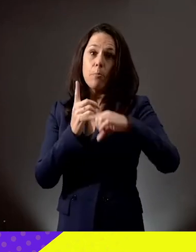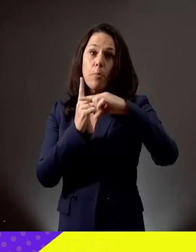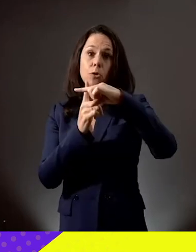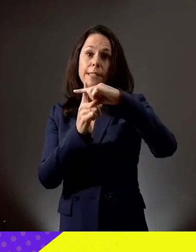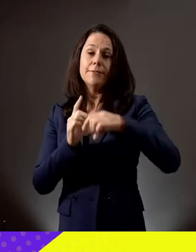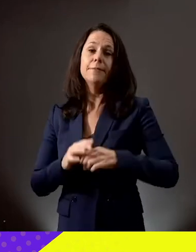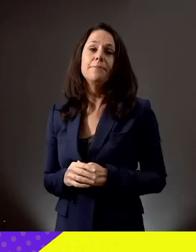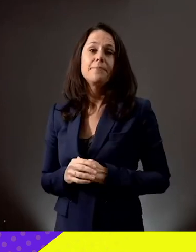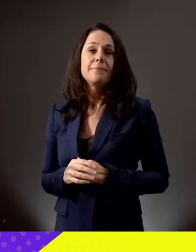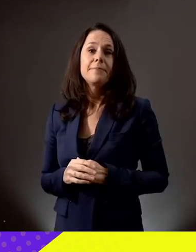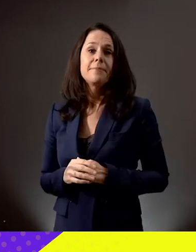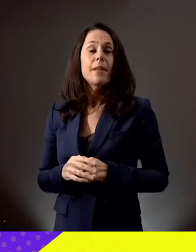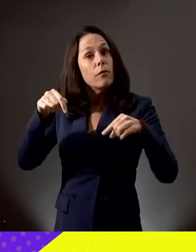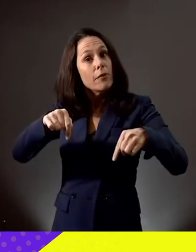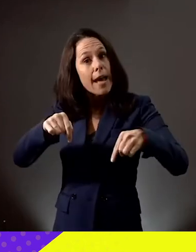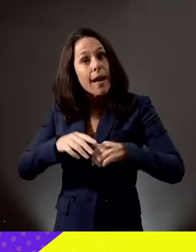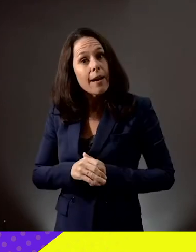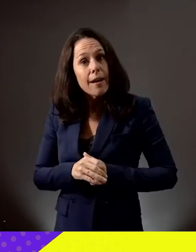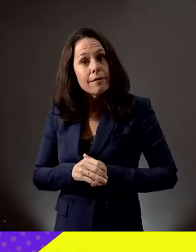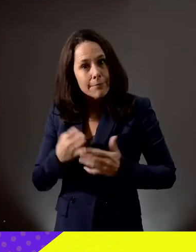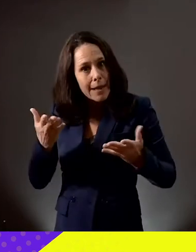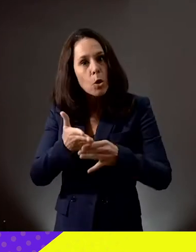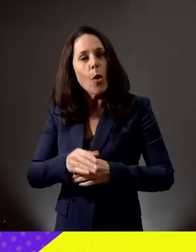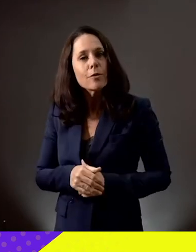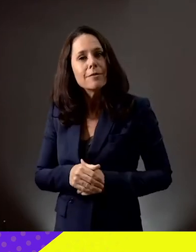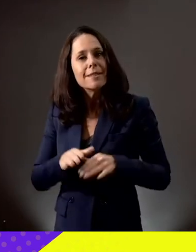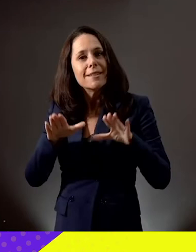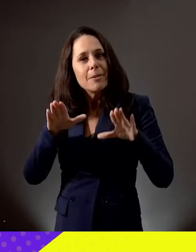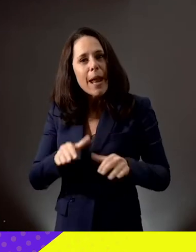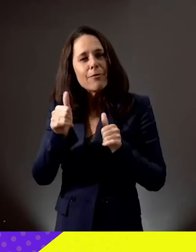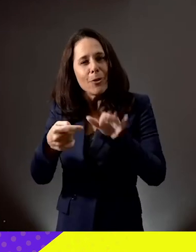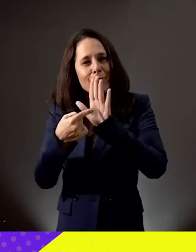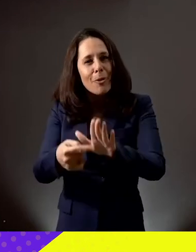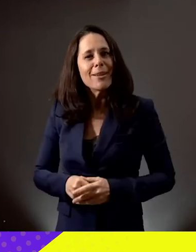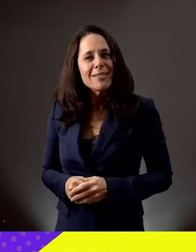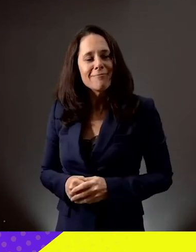So let me say: keep going and keep setting the right example. Thank you.